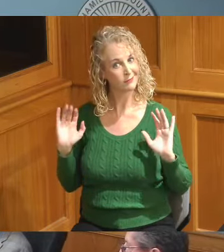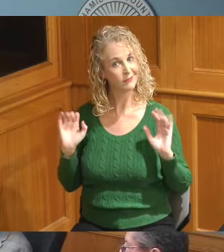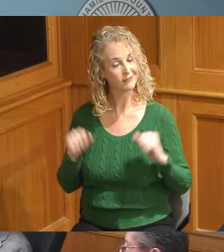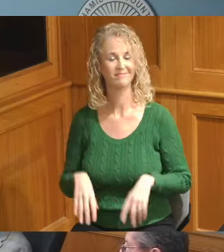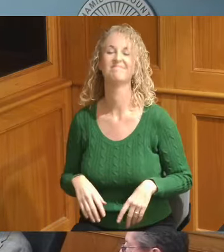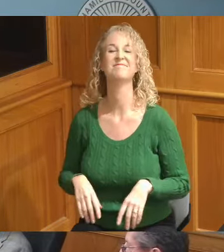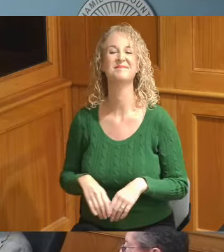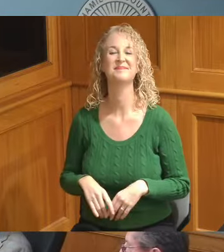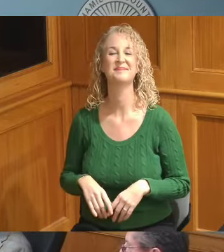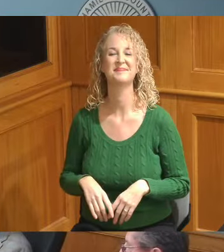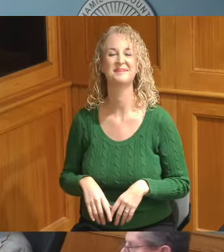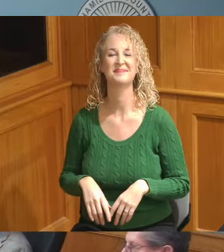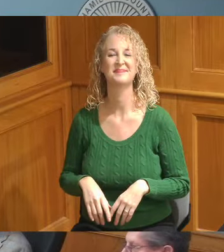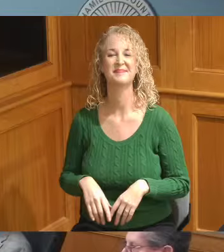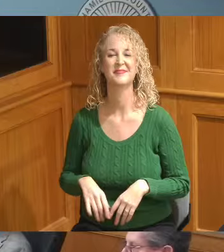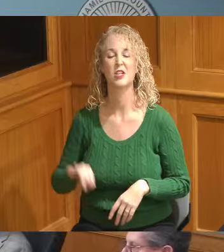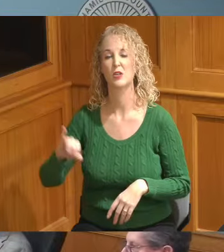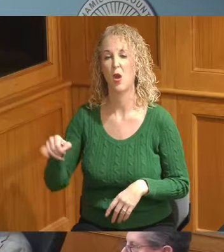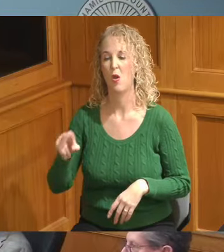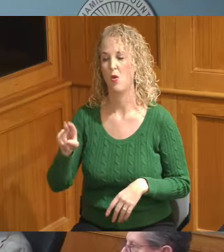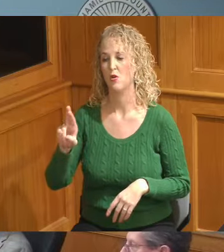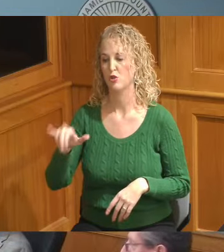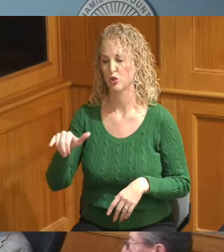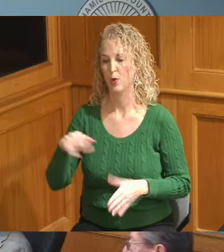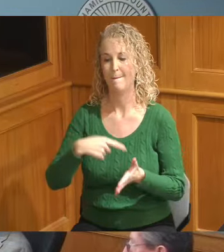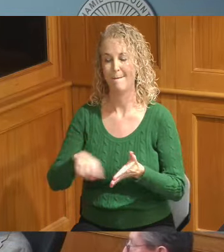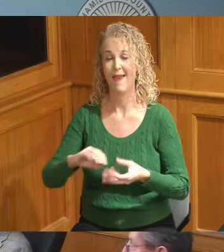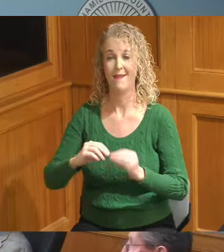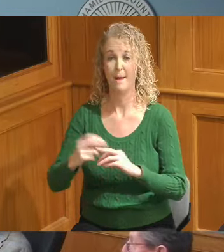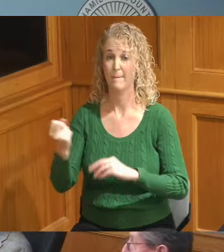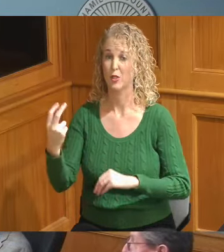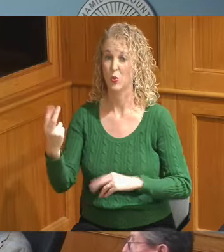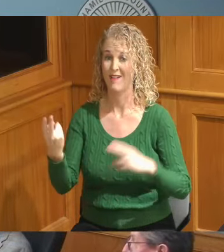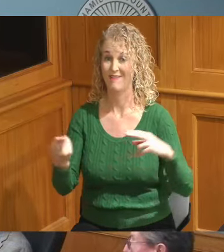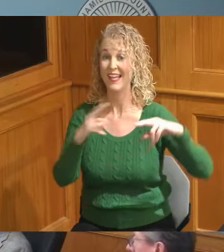okay. And and then the jurors pay. I wanted to highlight number 12, increasing the jurors pay. I